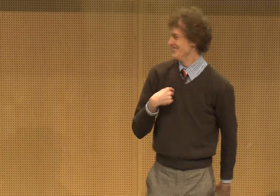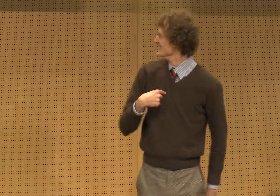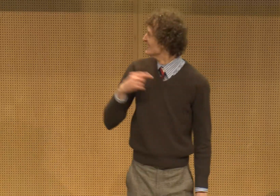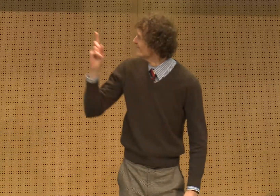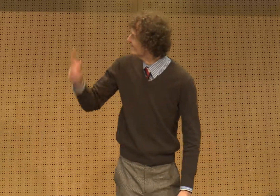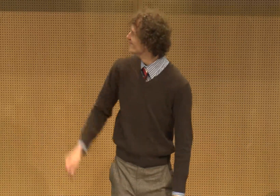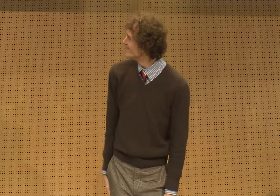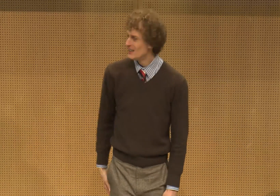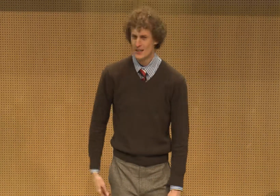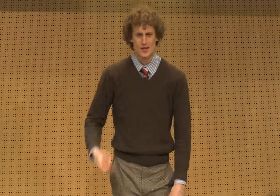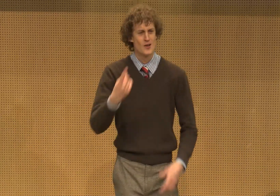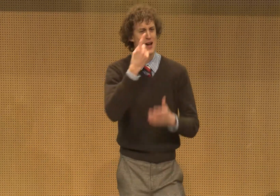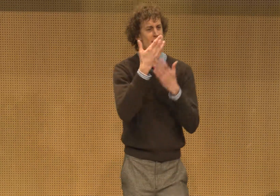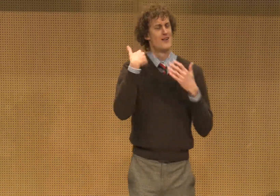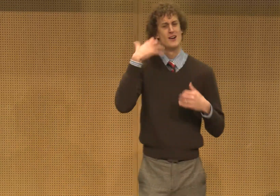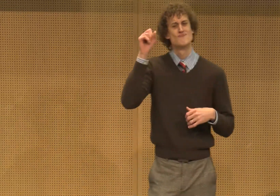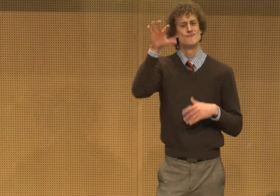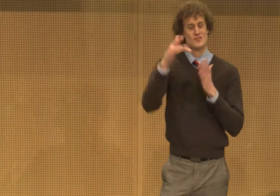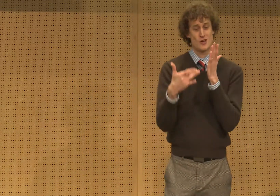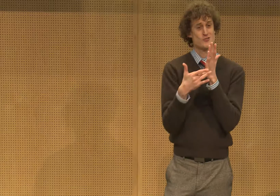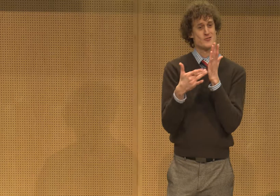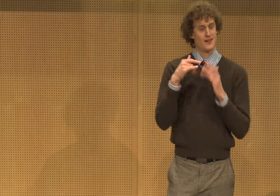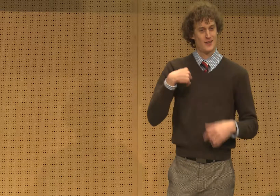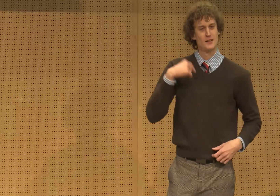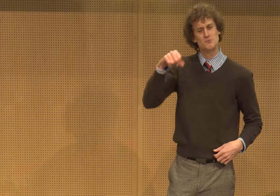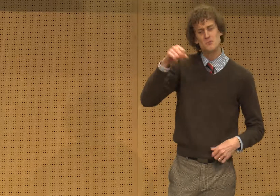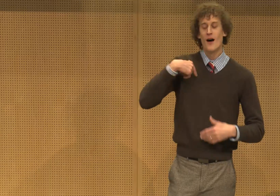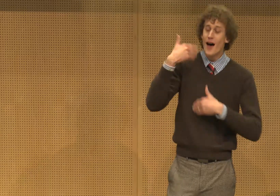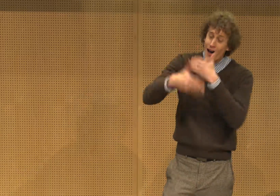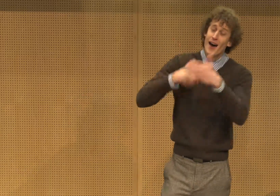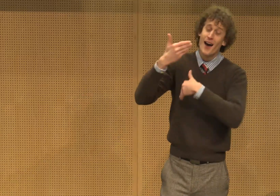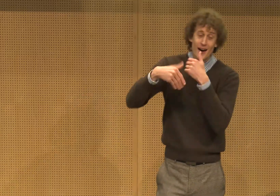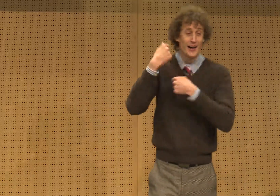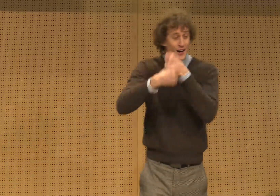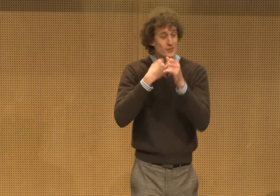and all these images running around in my head,